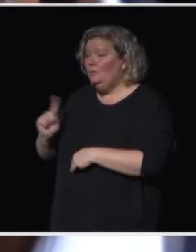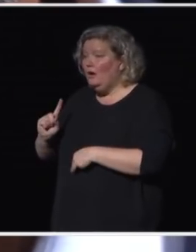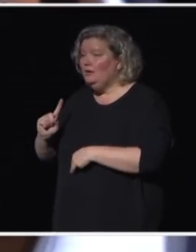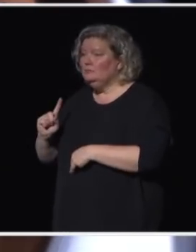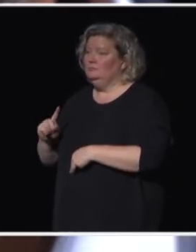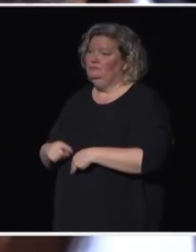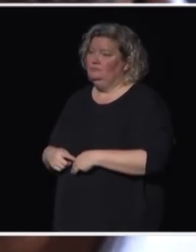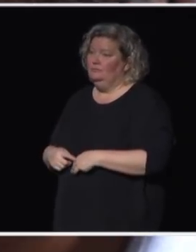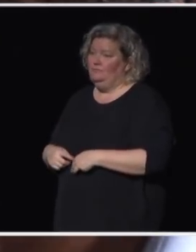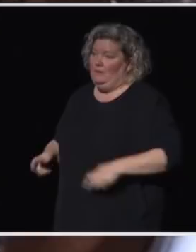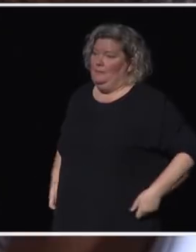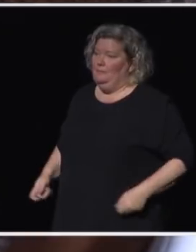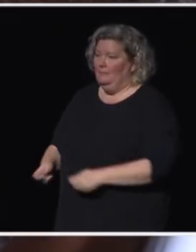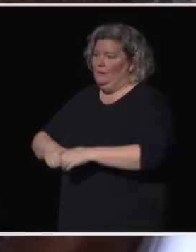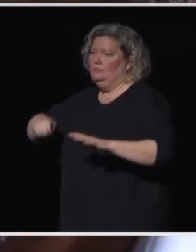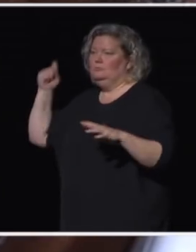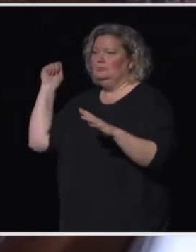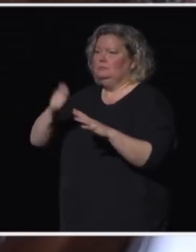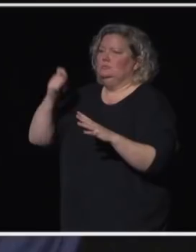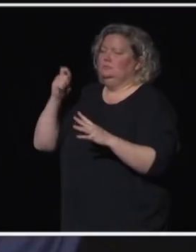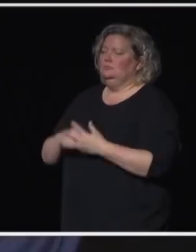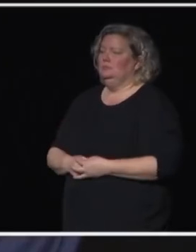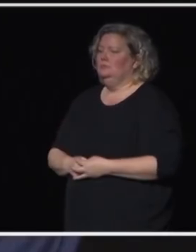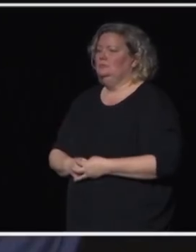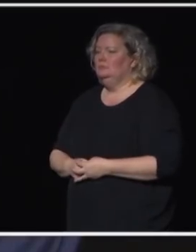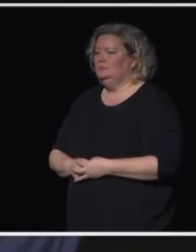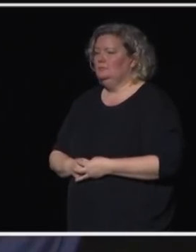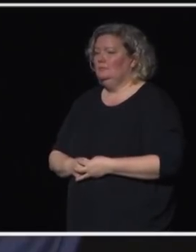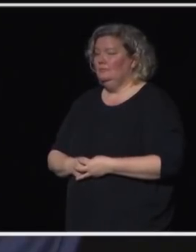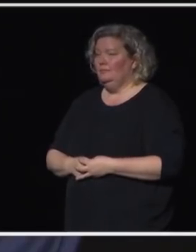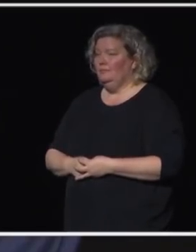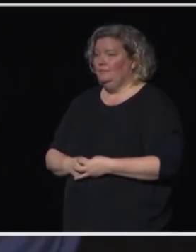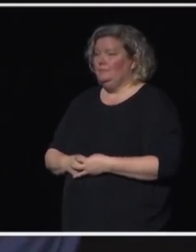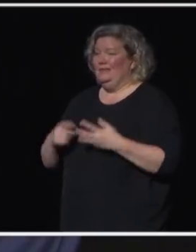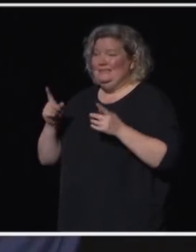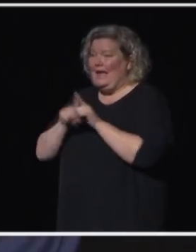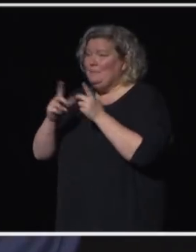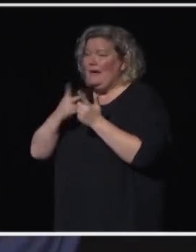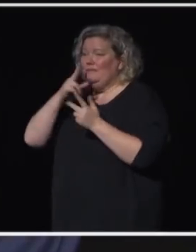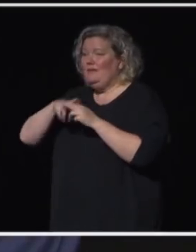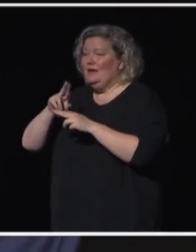He reached for his belt. I remember watching him in a kind of daze,